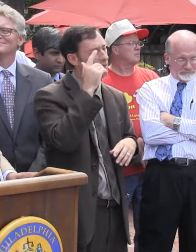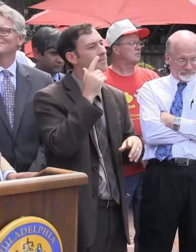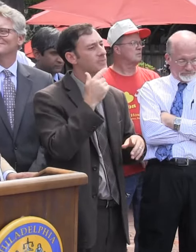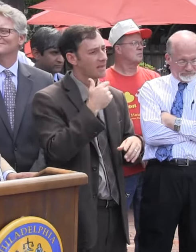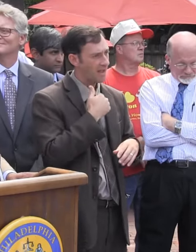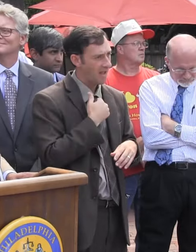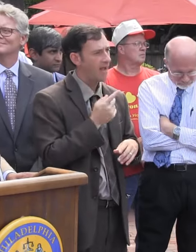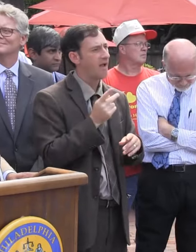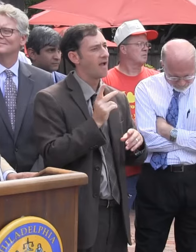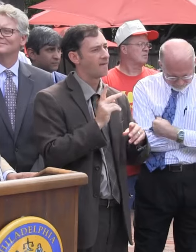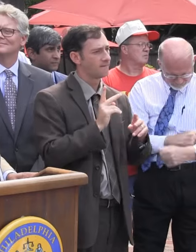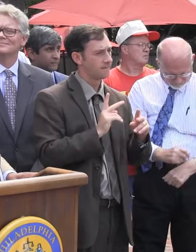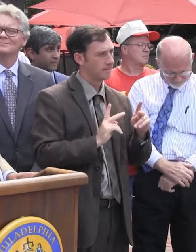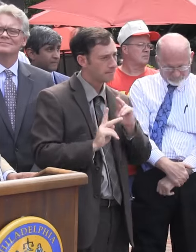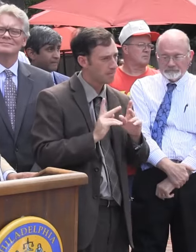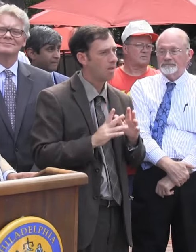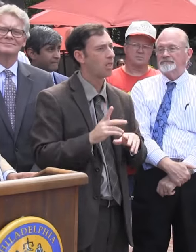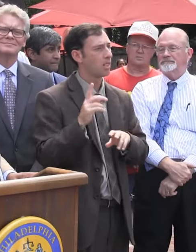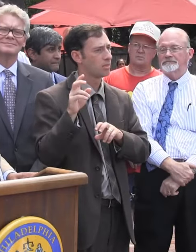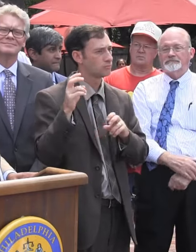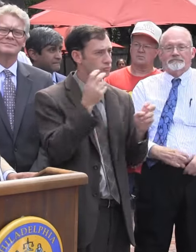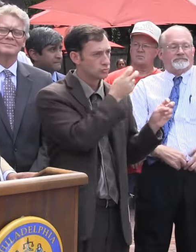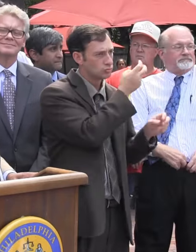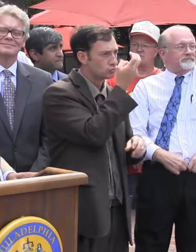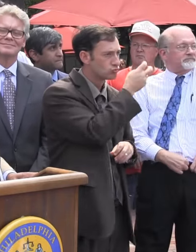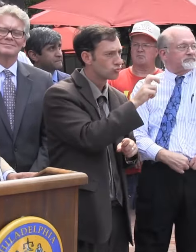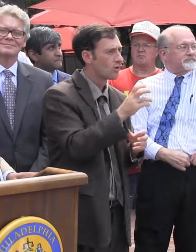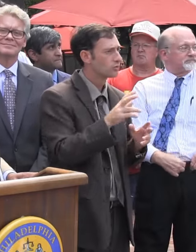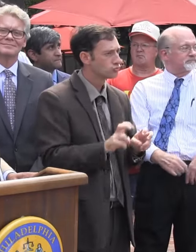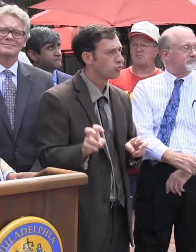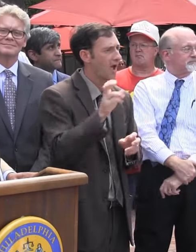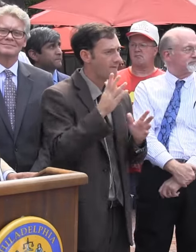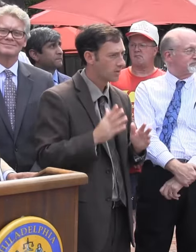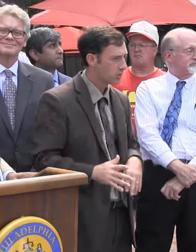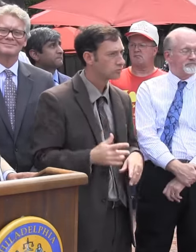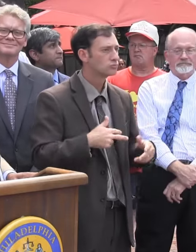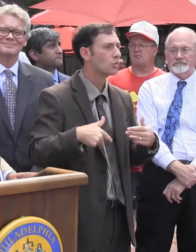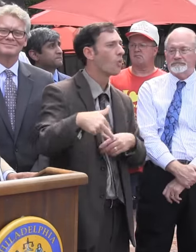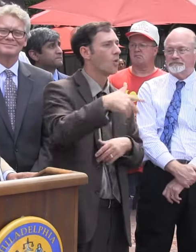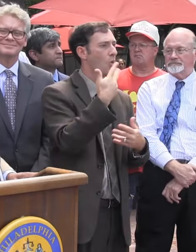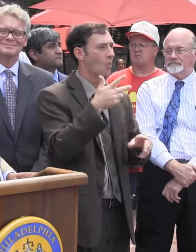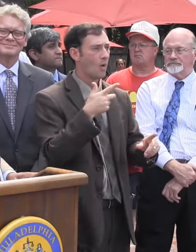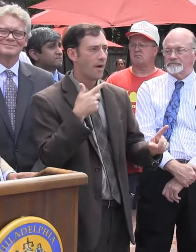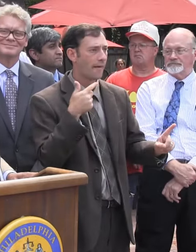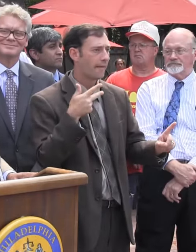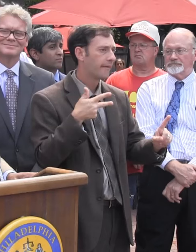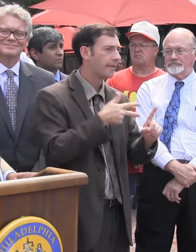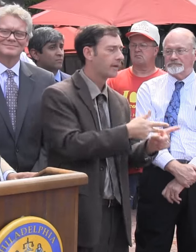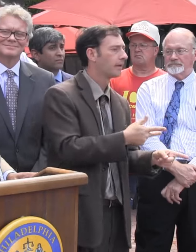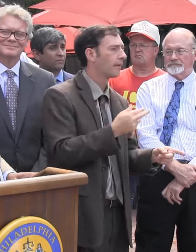pilgrims of folks walking around and you don't want to hit somebody or get into a confrontation.